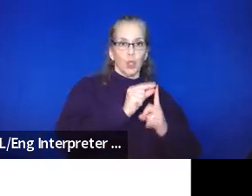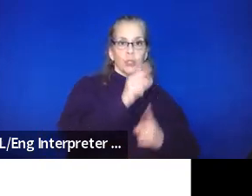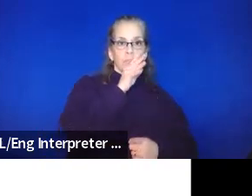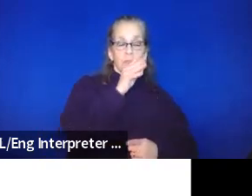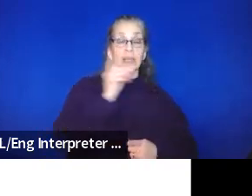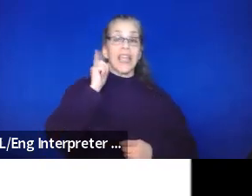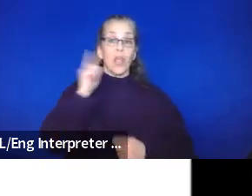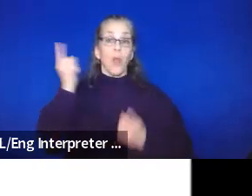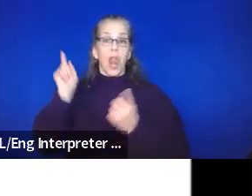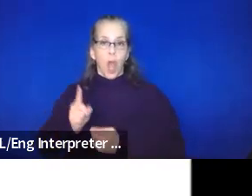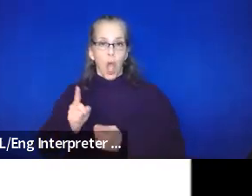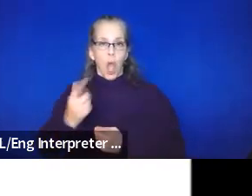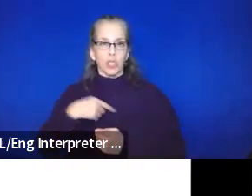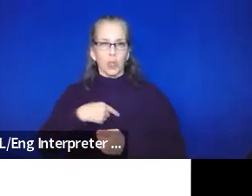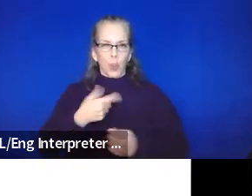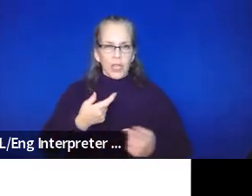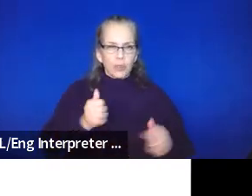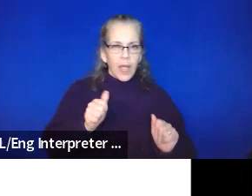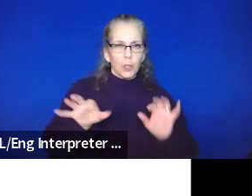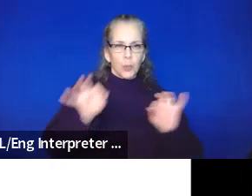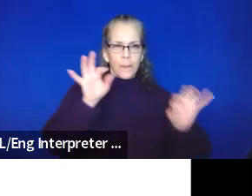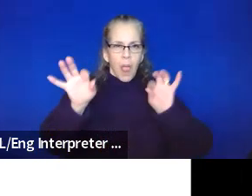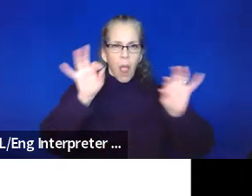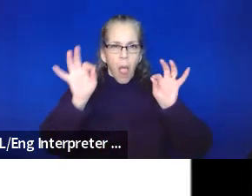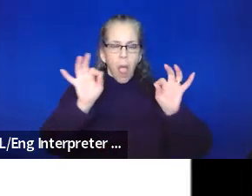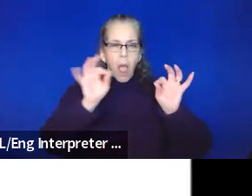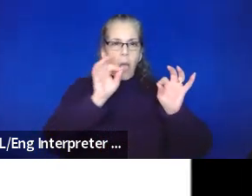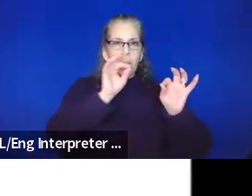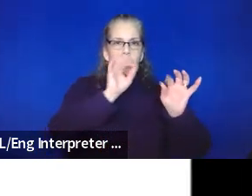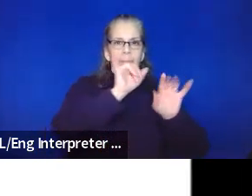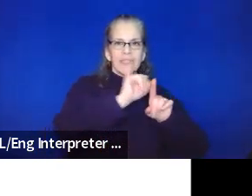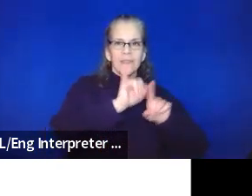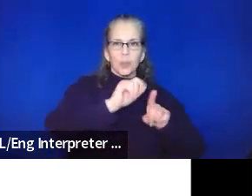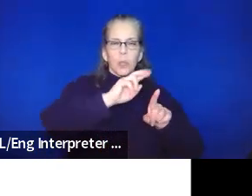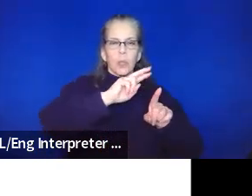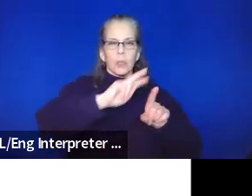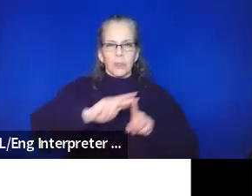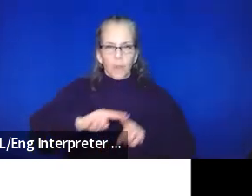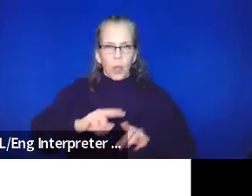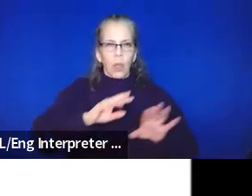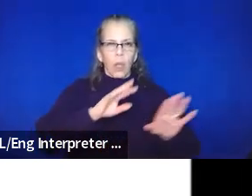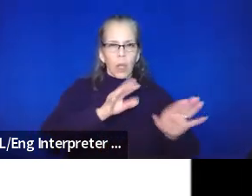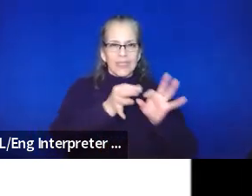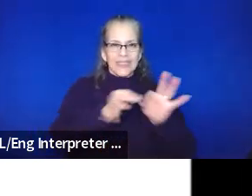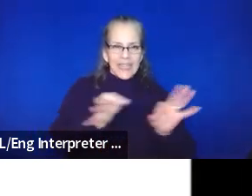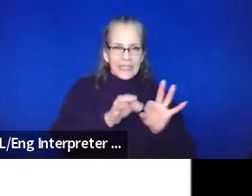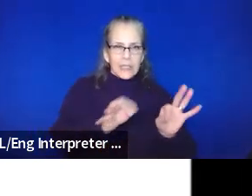trying to pick up phonemes, individual syllables to make up the words, we go to sentences.